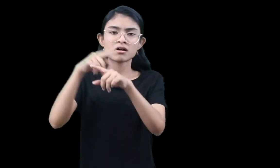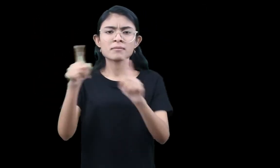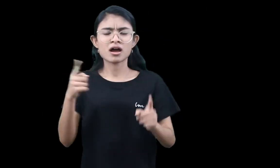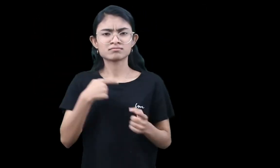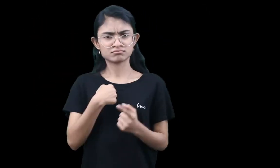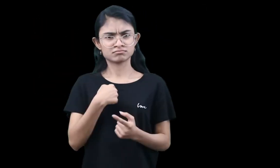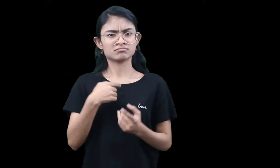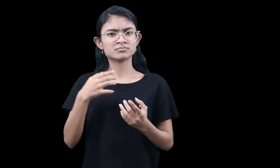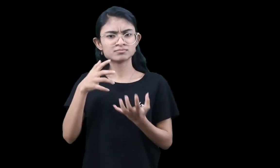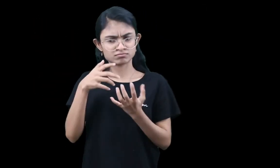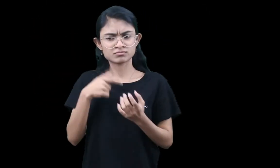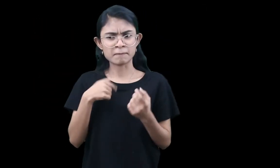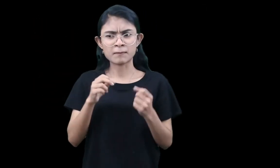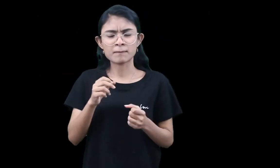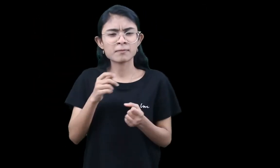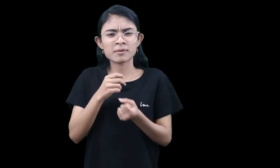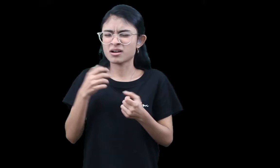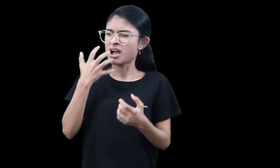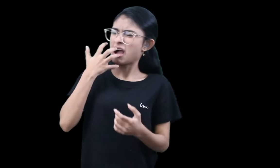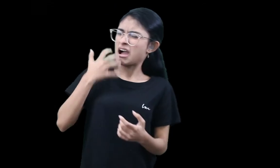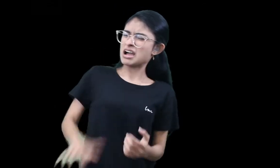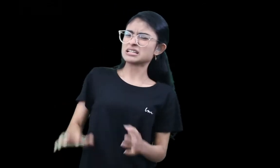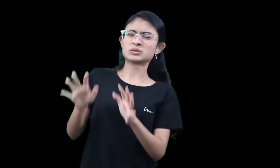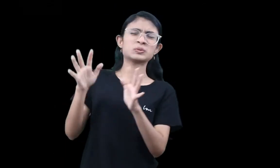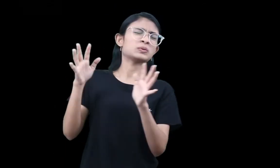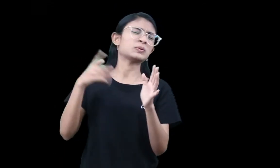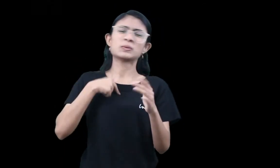Not my dragon character.